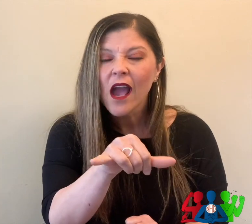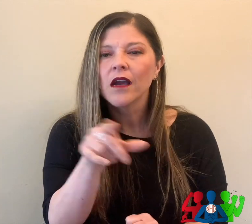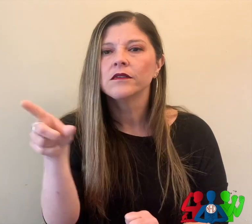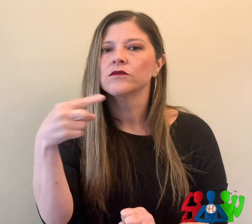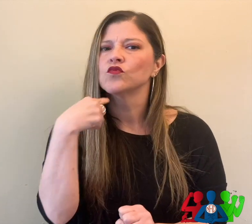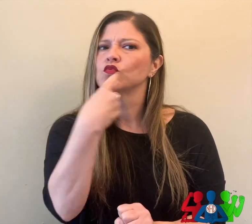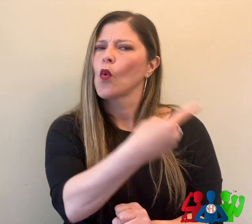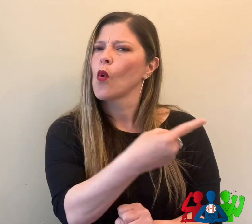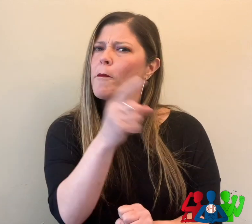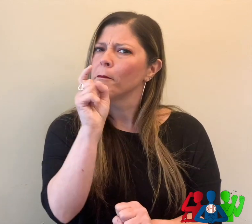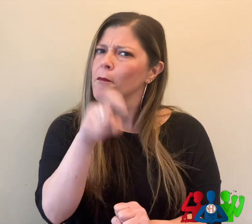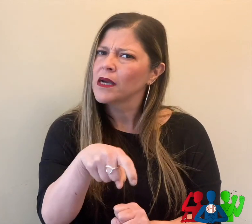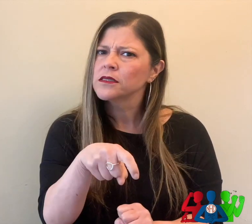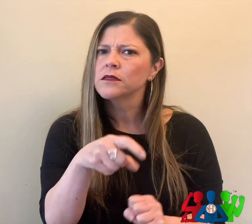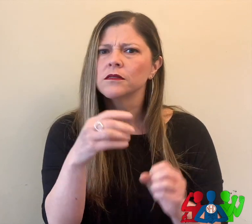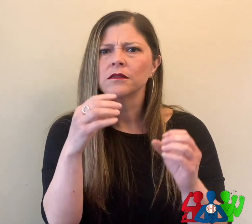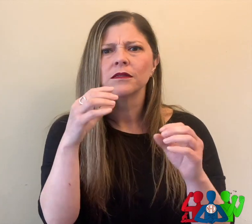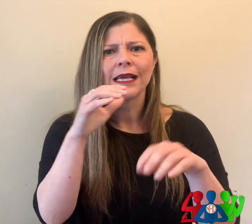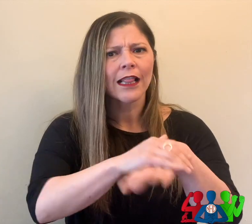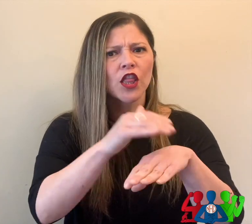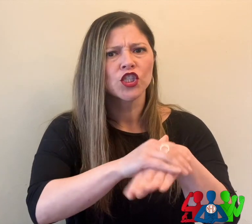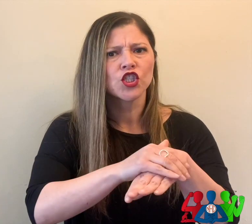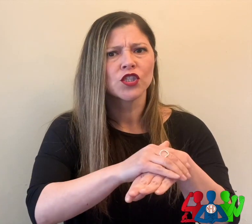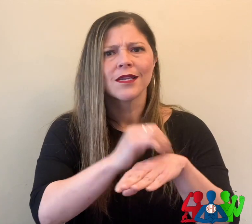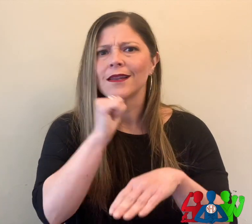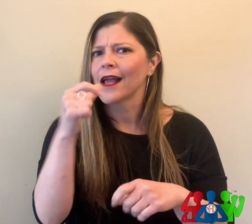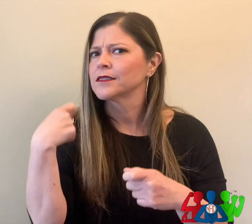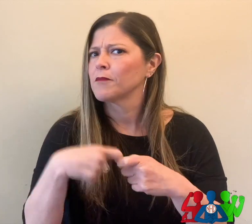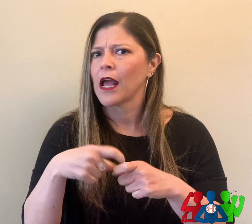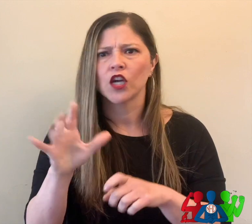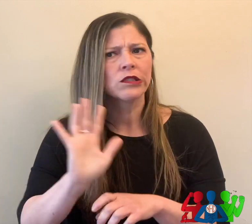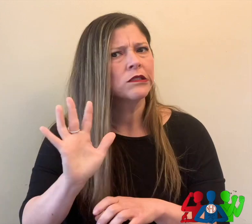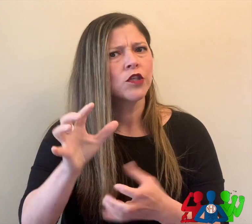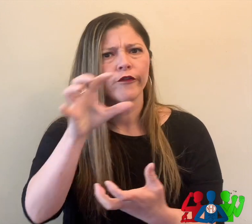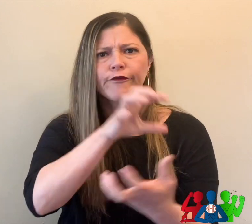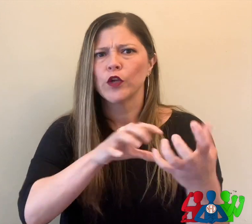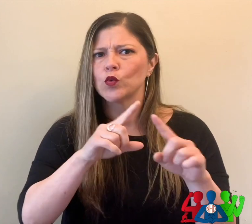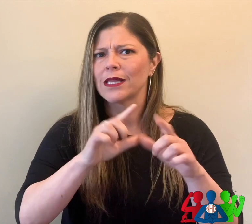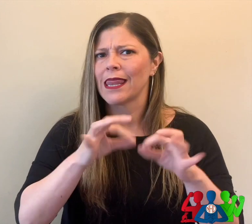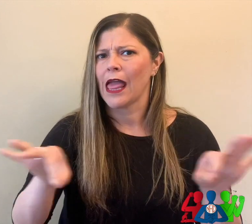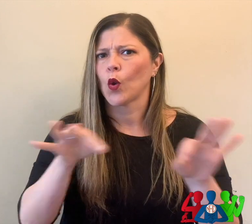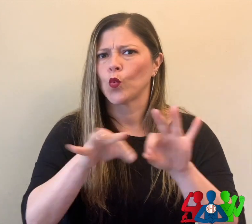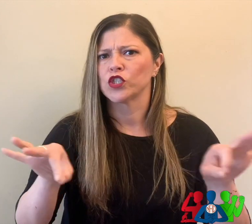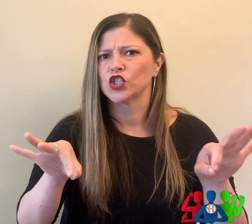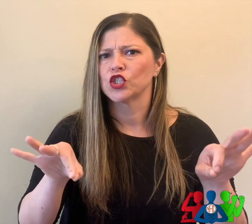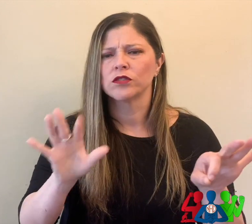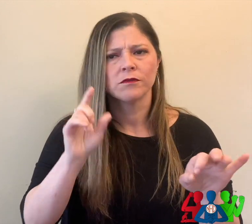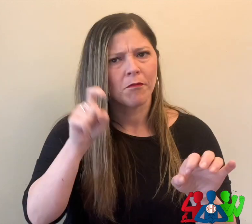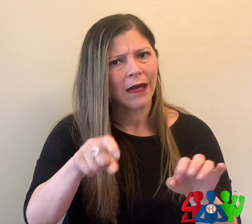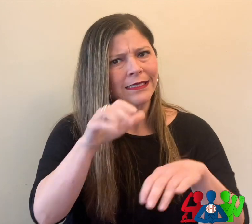language. And not only that, the doctor told them that they should only use English and not